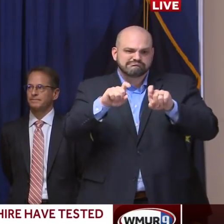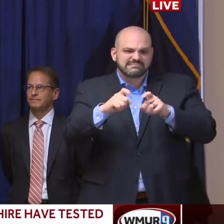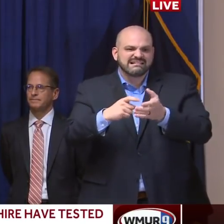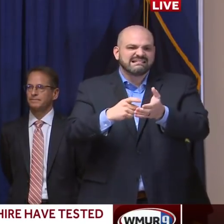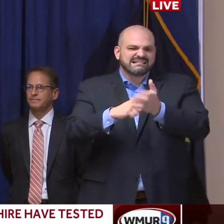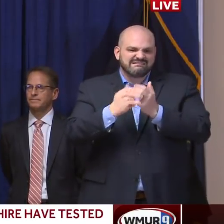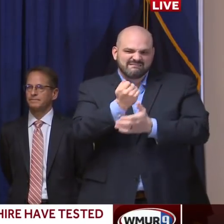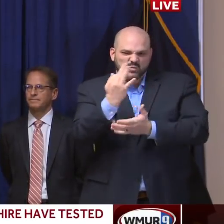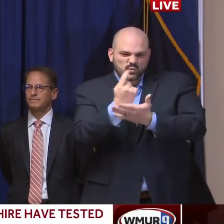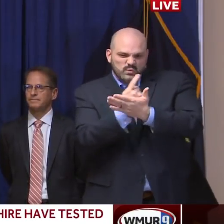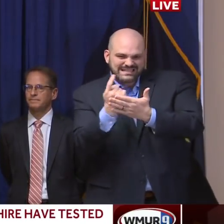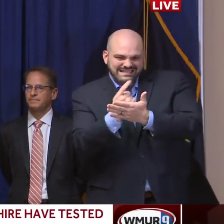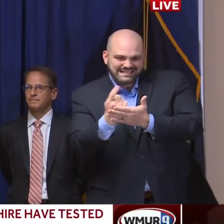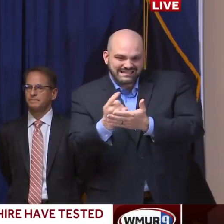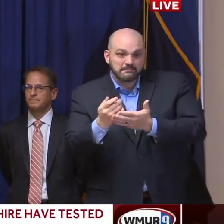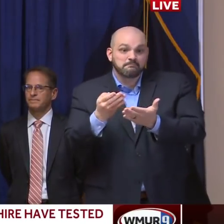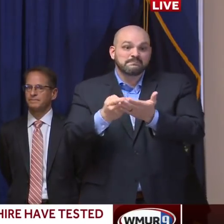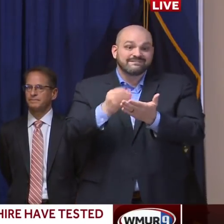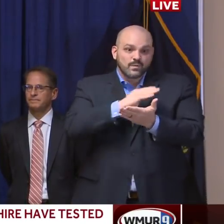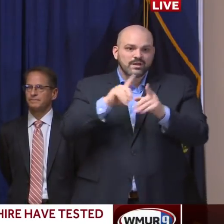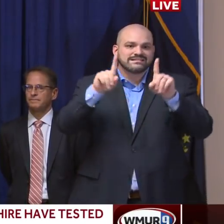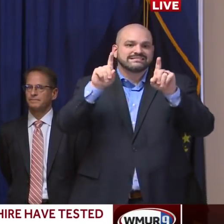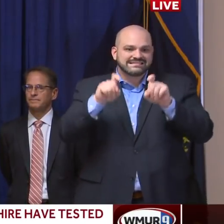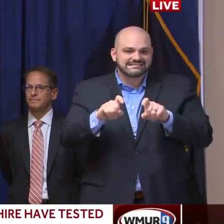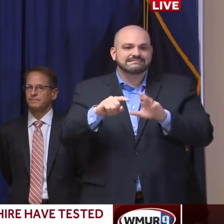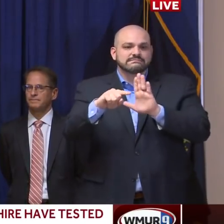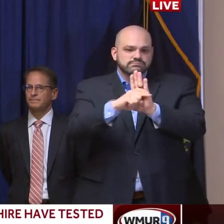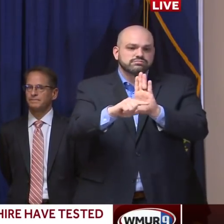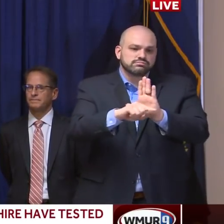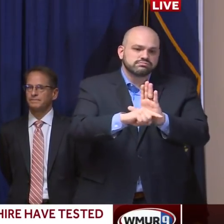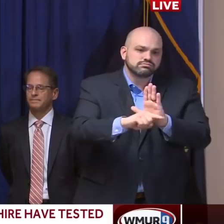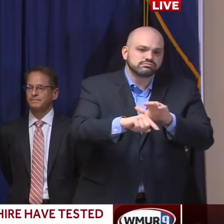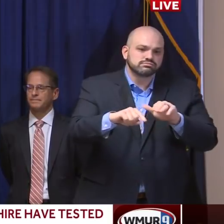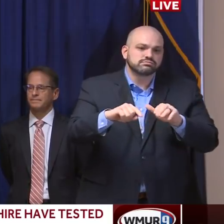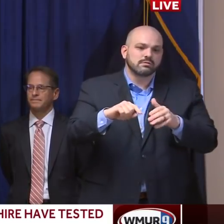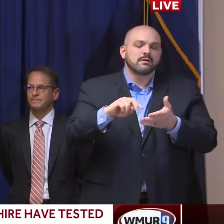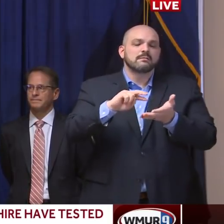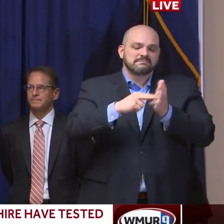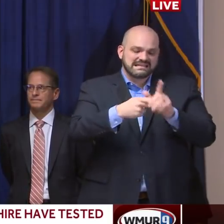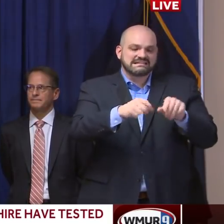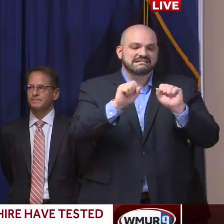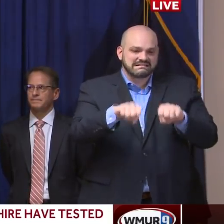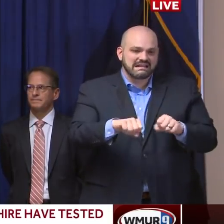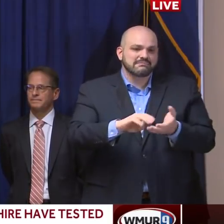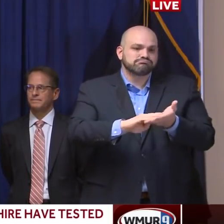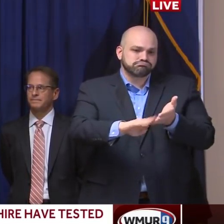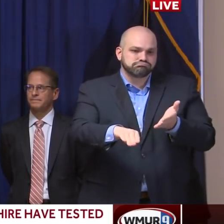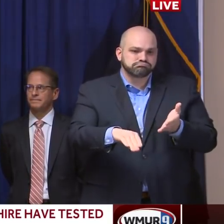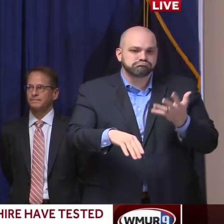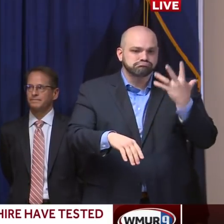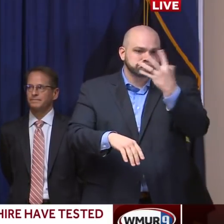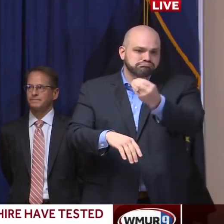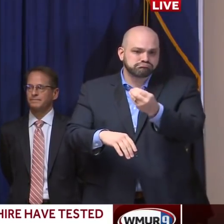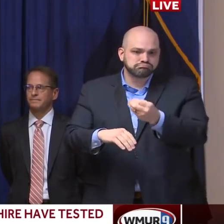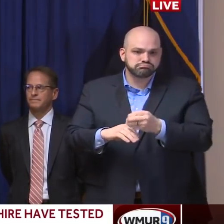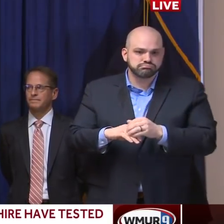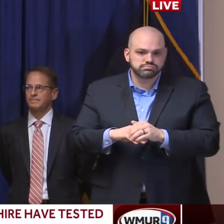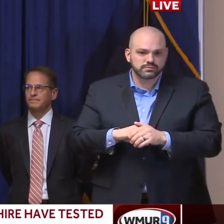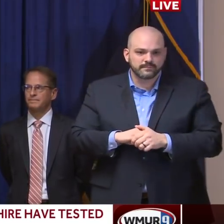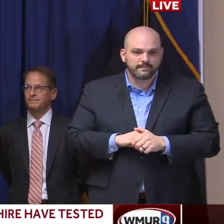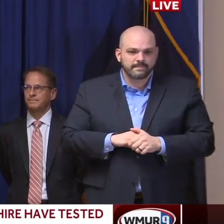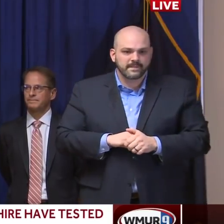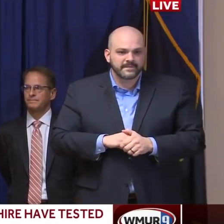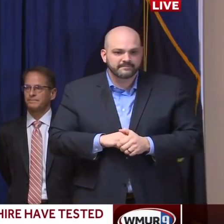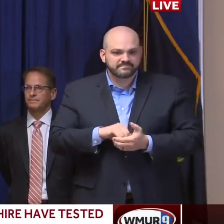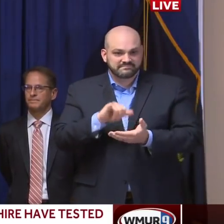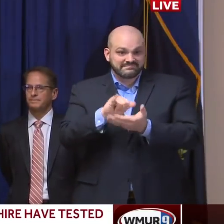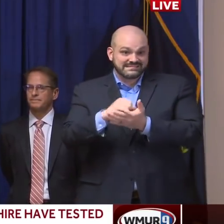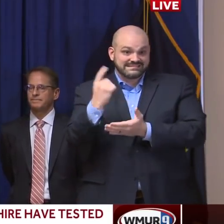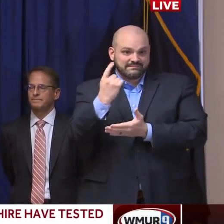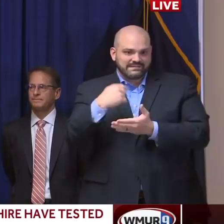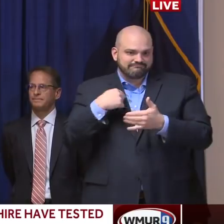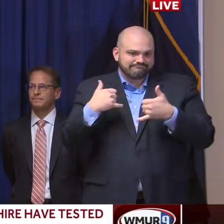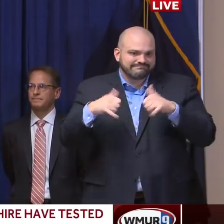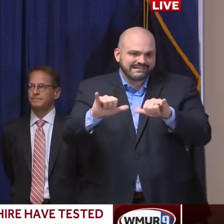COLLECTING THE NOSE SWABS OR NASAL PASSAGE SWABS CAN TAKE UP TO A COUPLE WEEKS OFTENTIMES BEFORE THE TESTS ARE CONSISTENTLY NEGATIVE AND THEY CAN BE OFF ISOLATION.